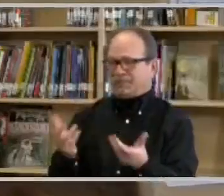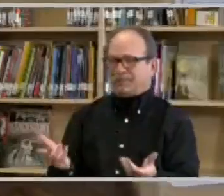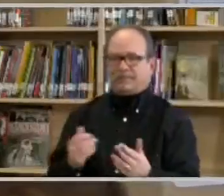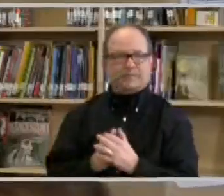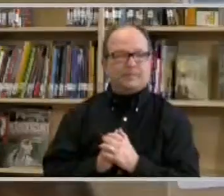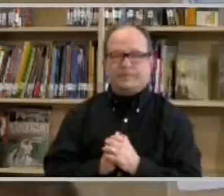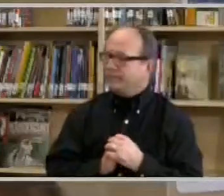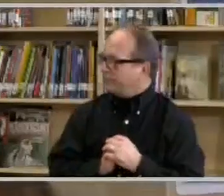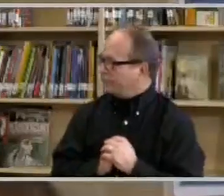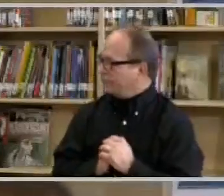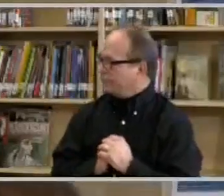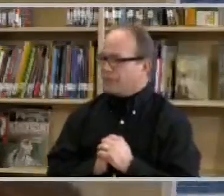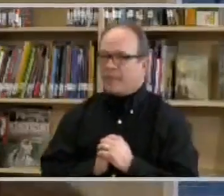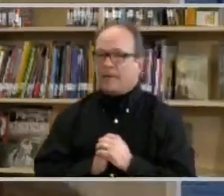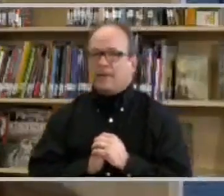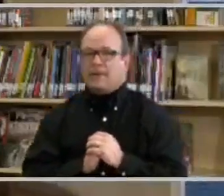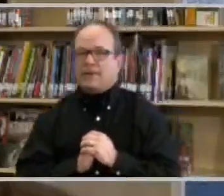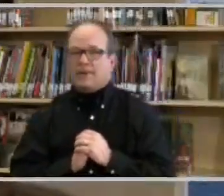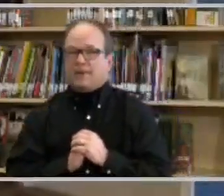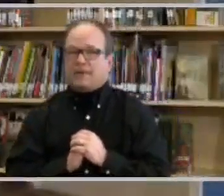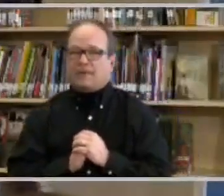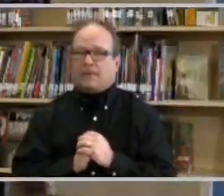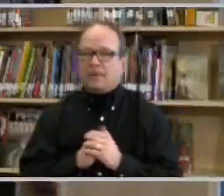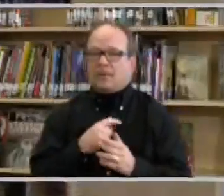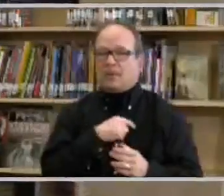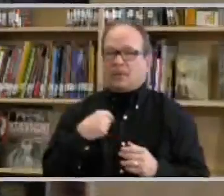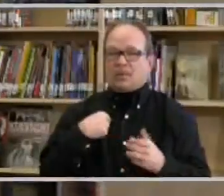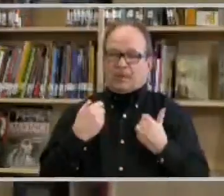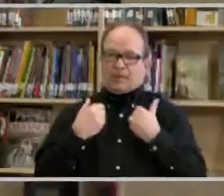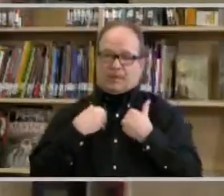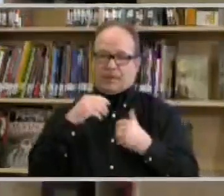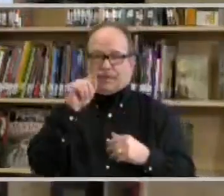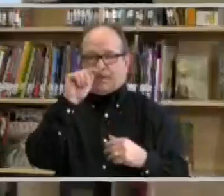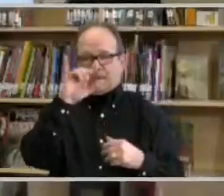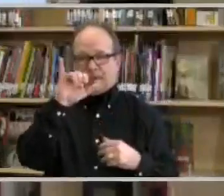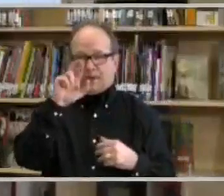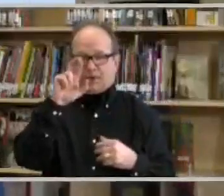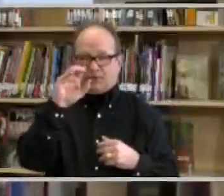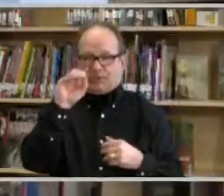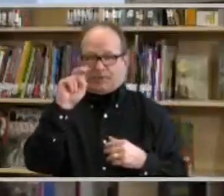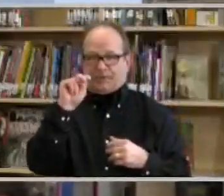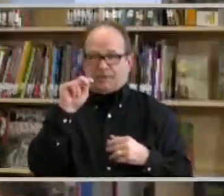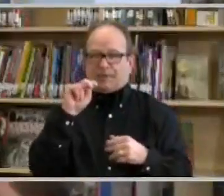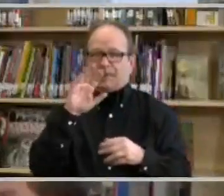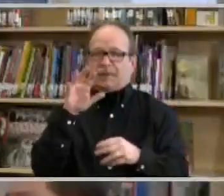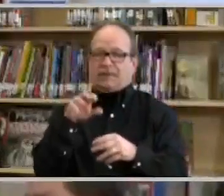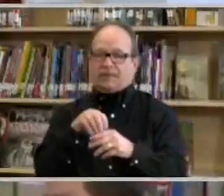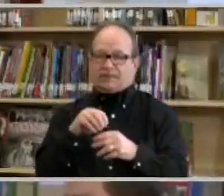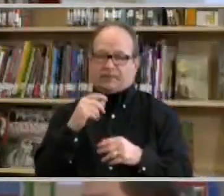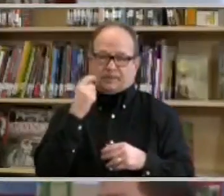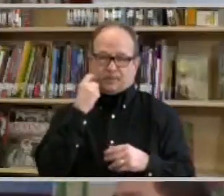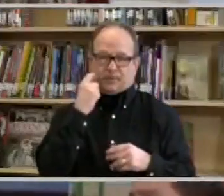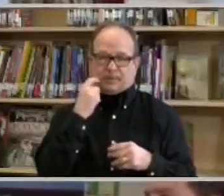FUN. SO THANK YOU. YES, LINDSEY.